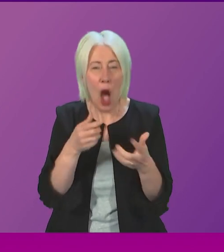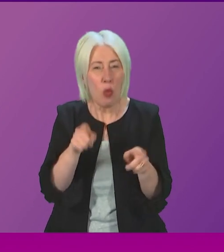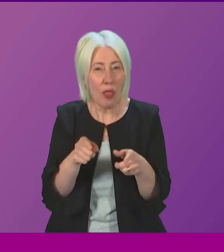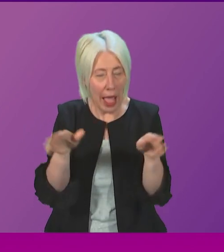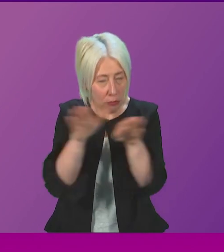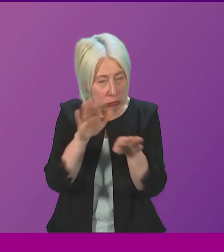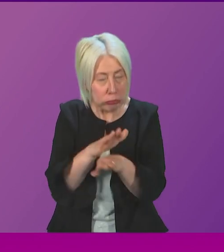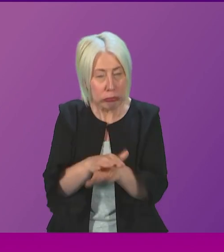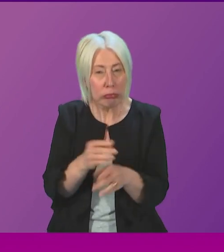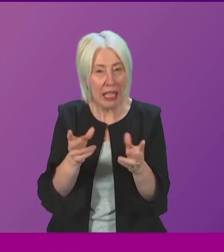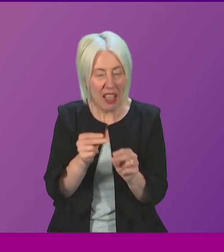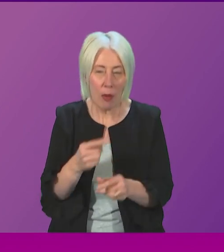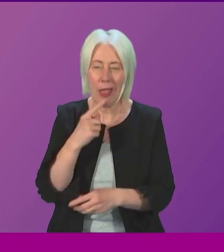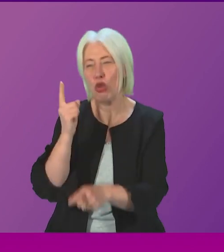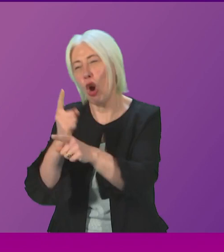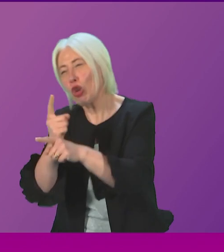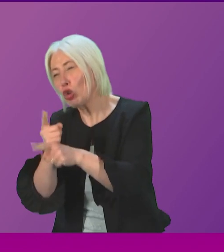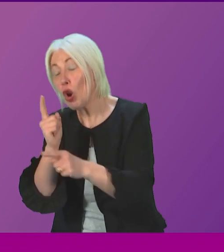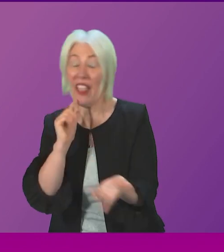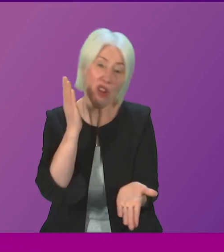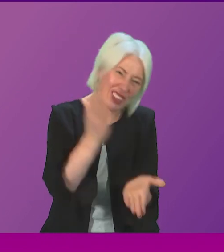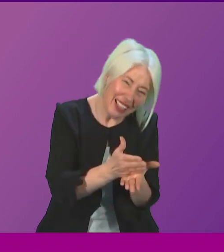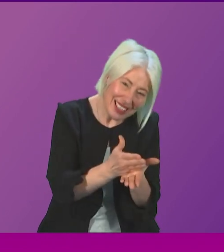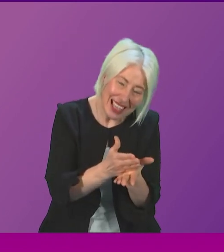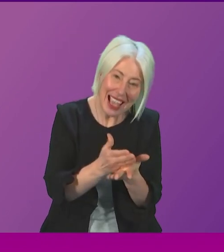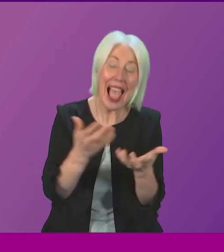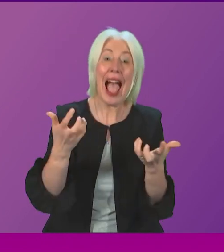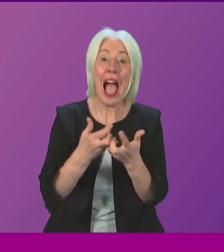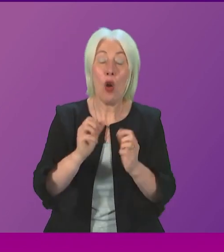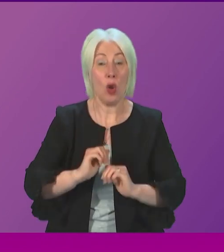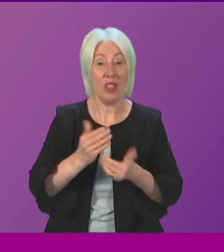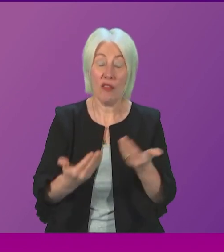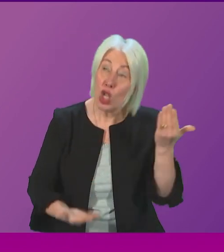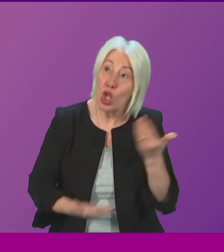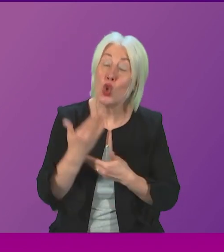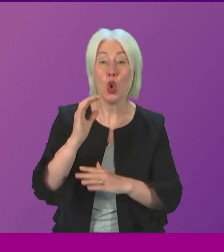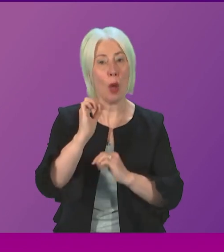gaps between rhetoric and reality, alongside delivering any new commitments on the strategy?